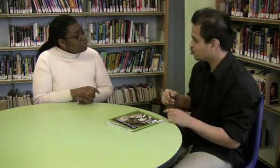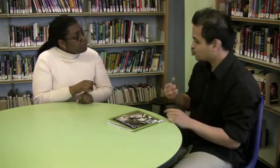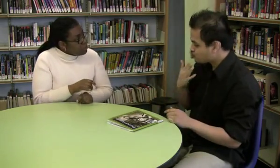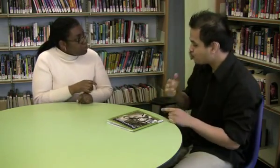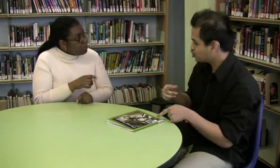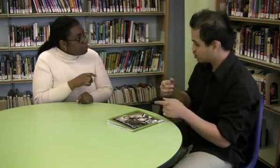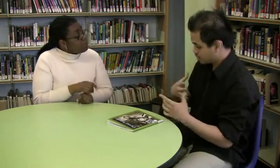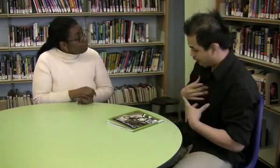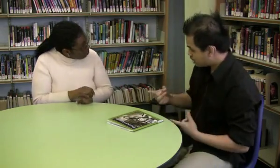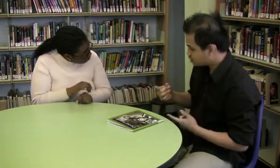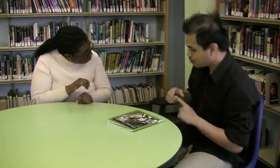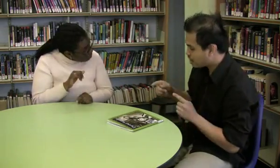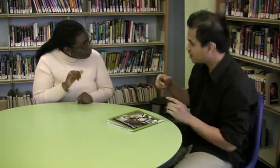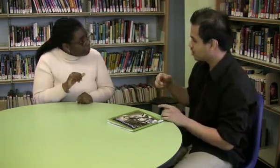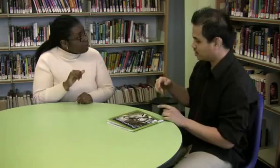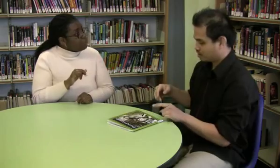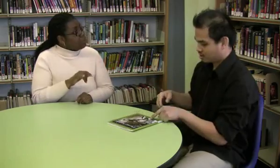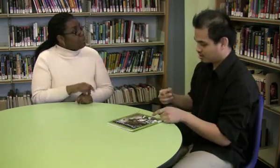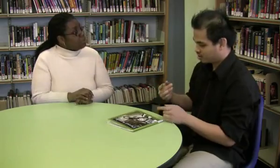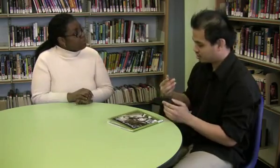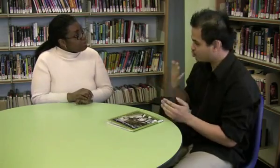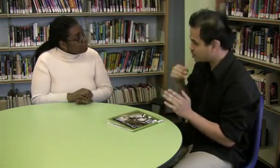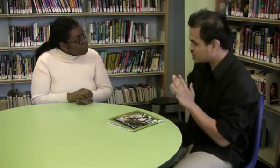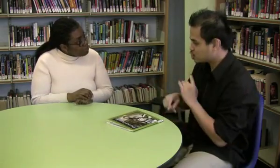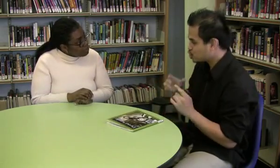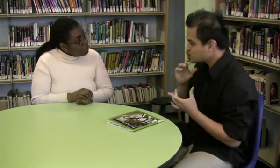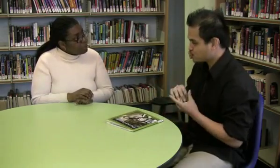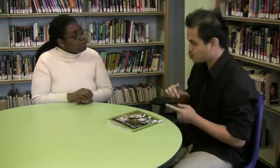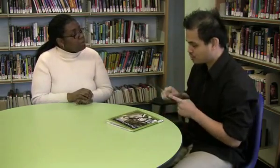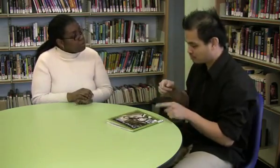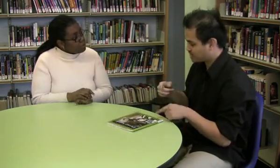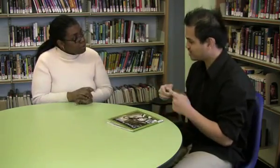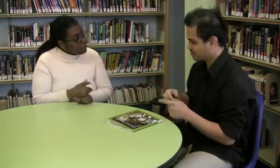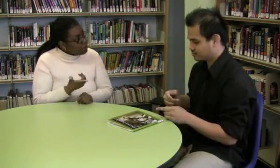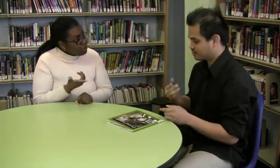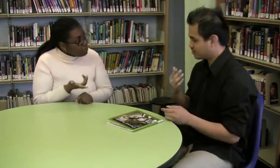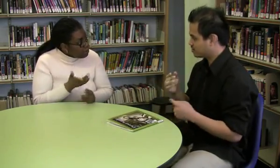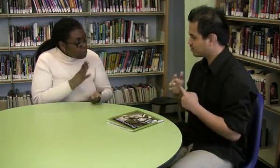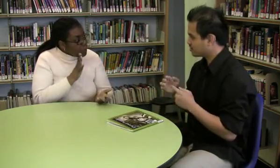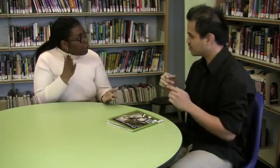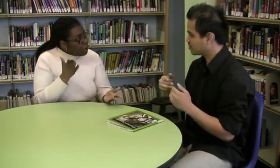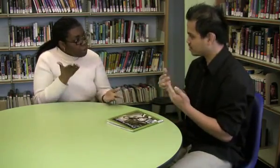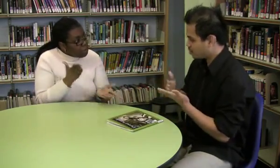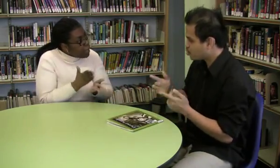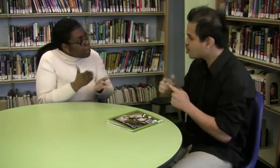It is his biography. He is an expert in animals and things.